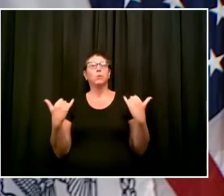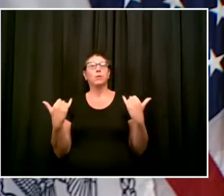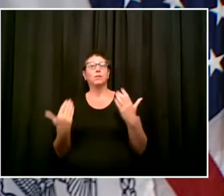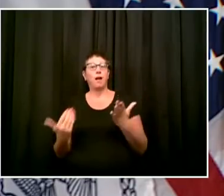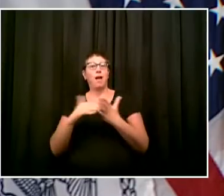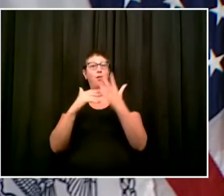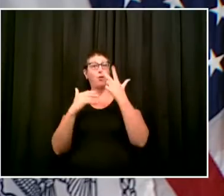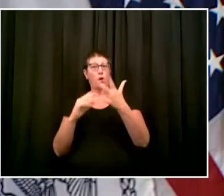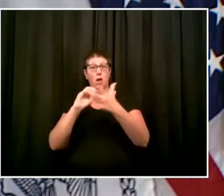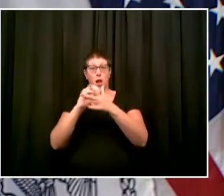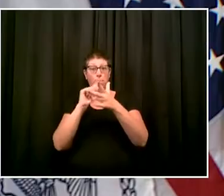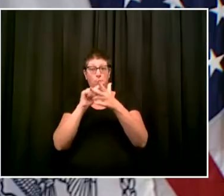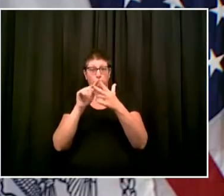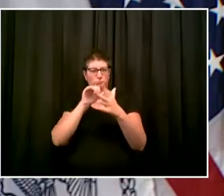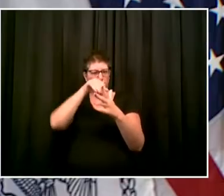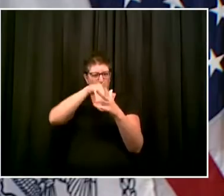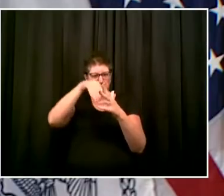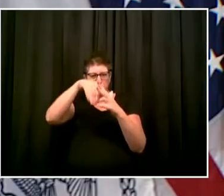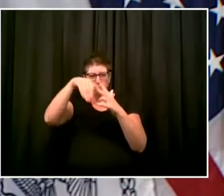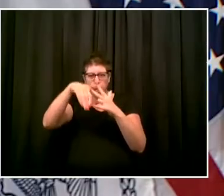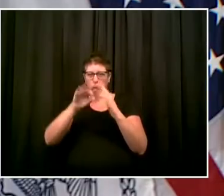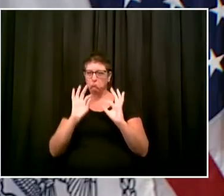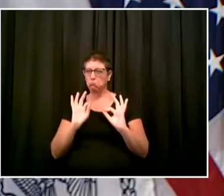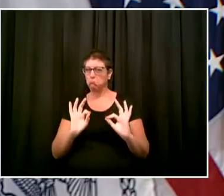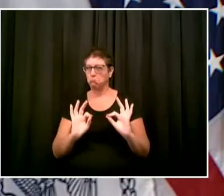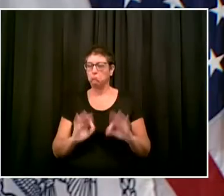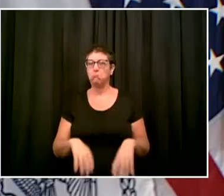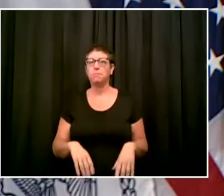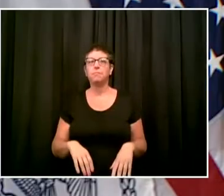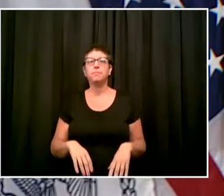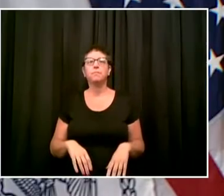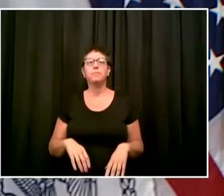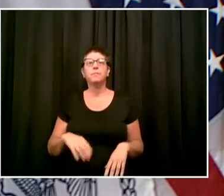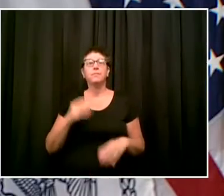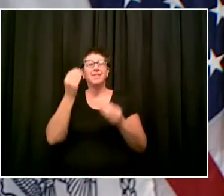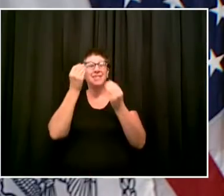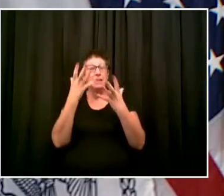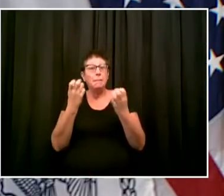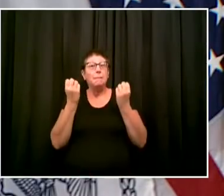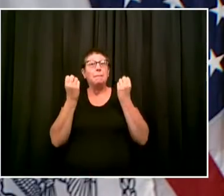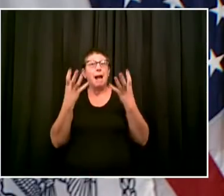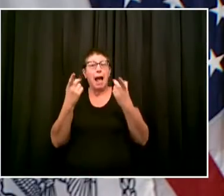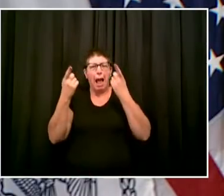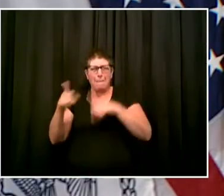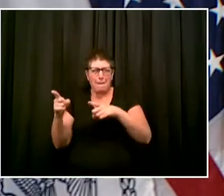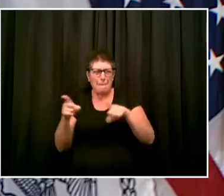SEE AGAIN WHAT THE DAYS INDICATORS. SO, A LOT IS HAPPIENNG NOW.